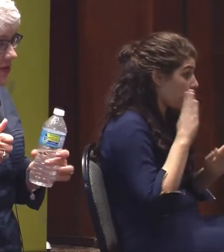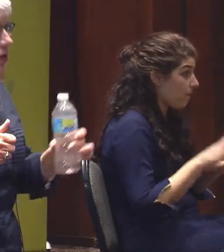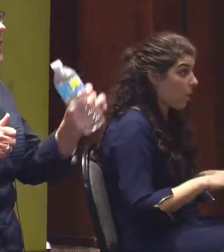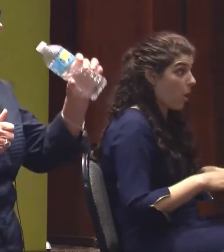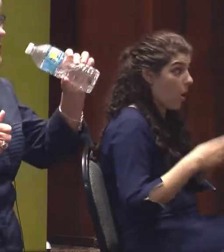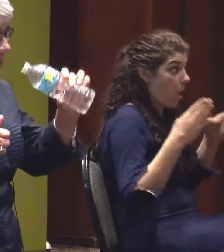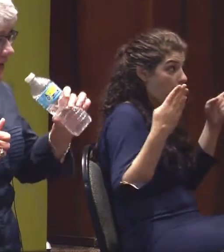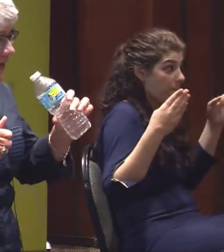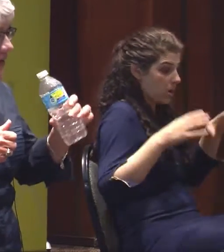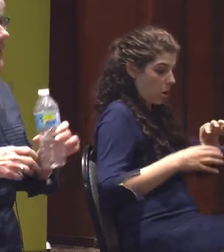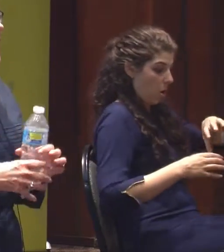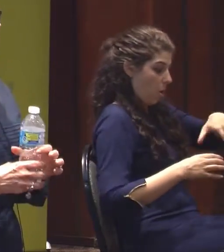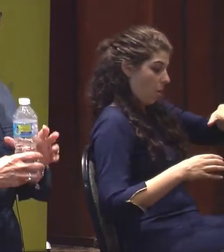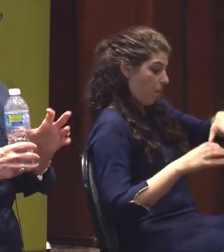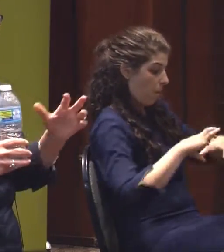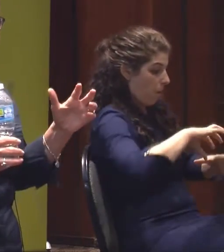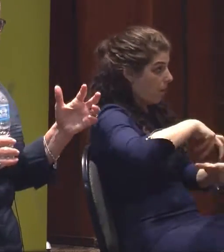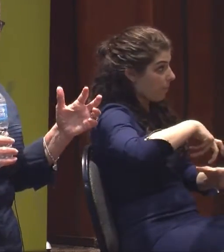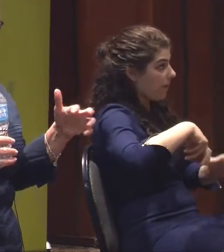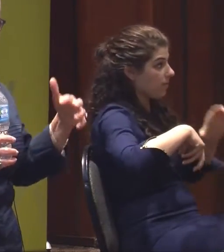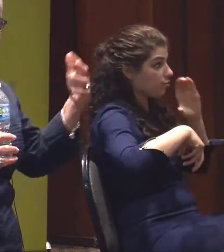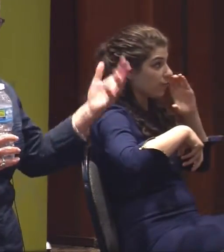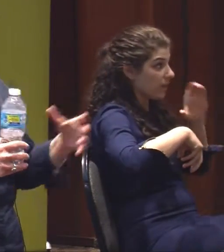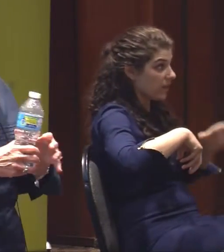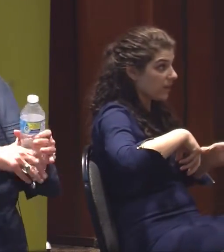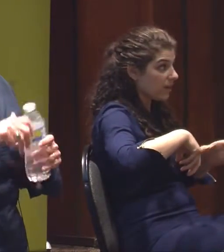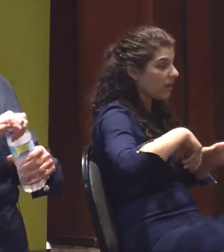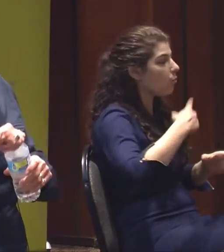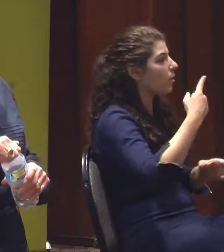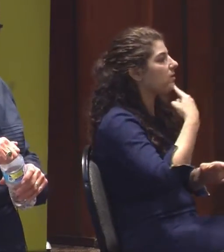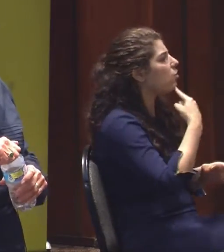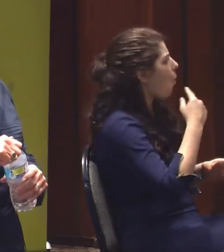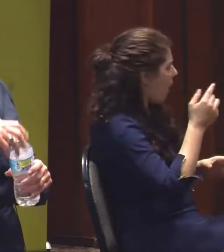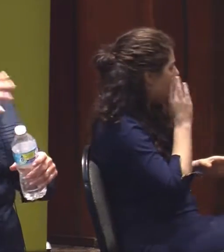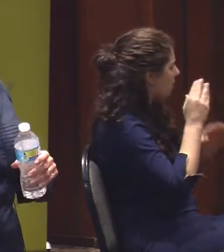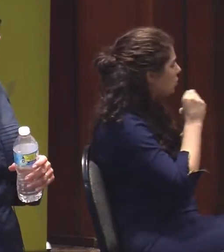Is it going to be "drink?" You know, if one of you says, "Oh I'm going to teach her "open" now," and somebody else